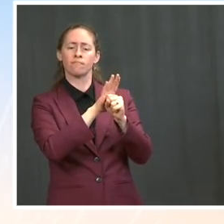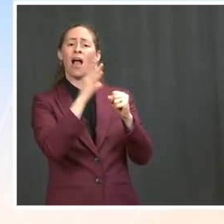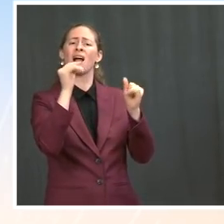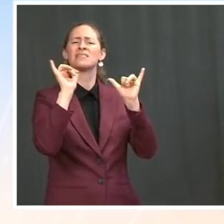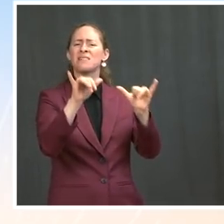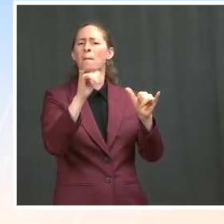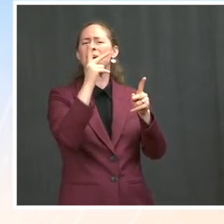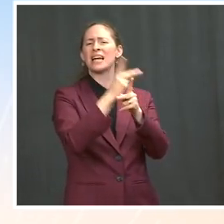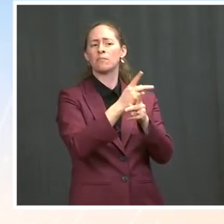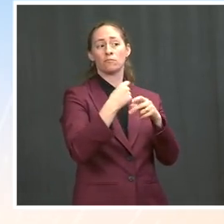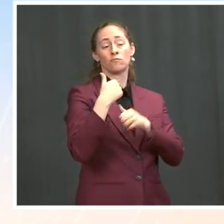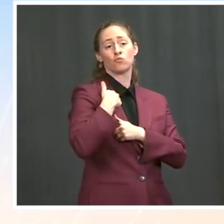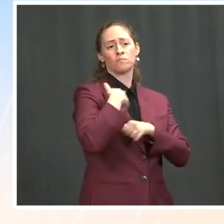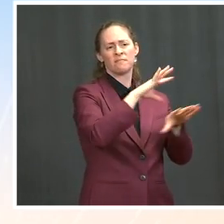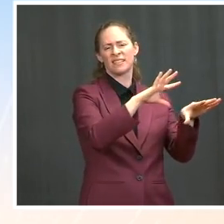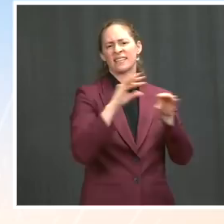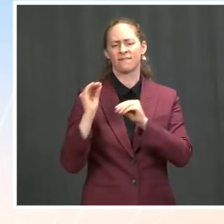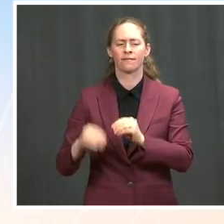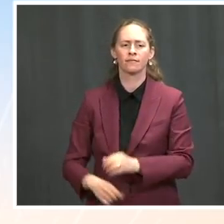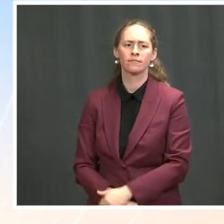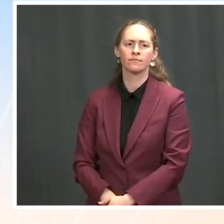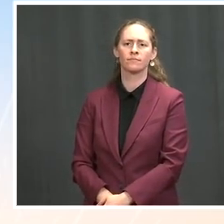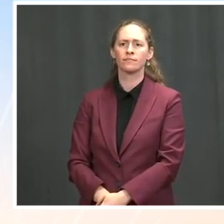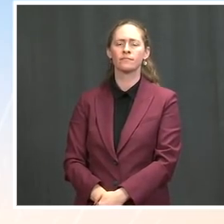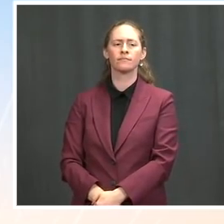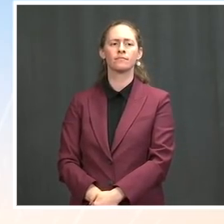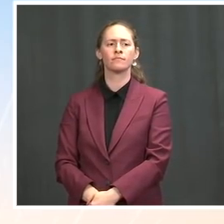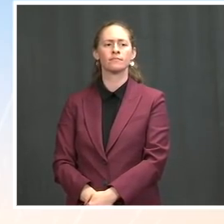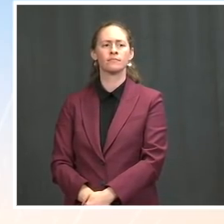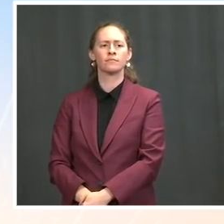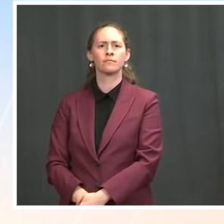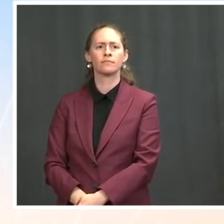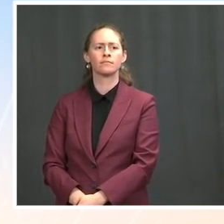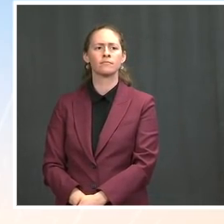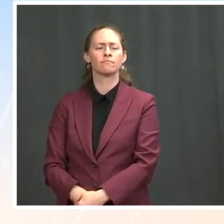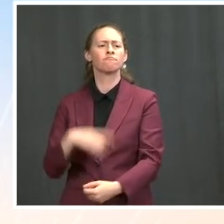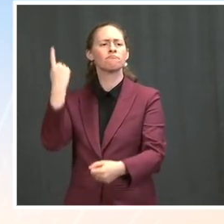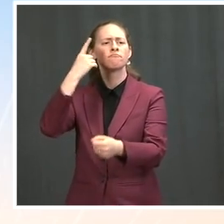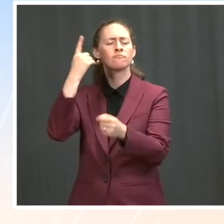The Press: Thank you, Jen. Just two questions. One, in the wake of the Supreme Court ruling on the NCAA